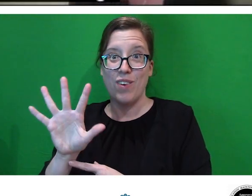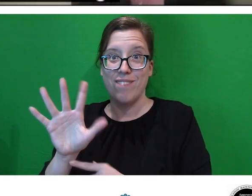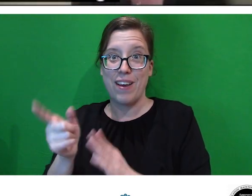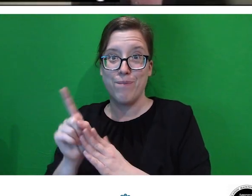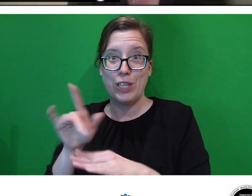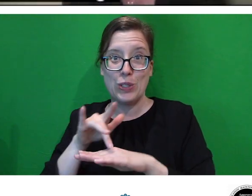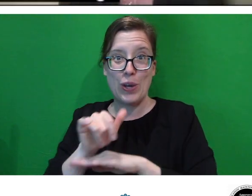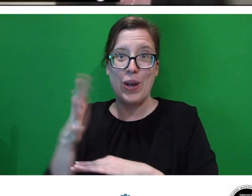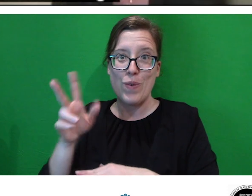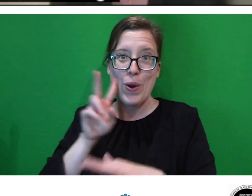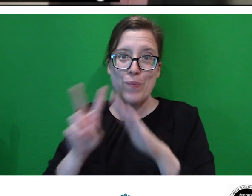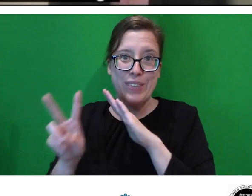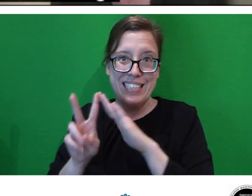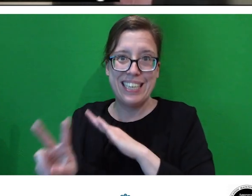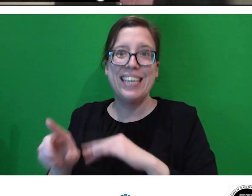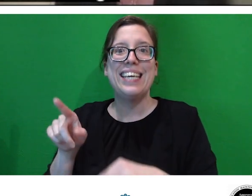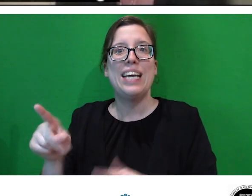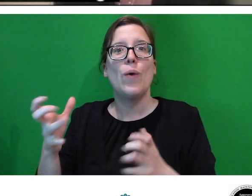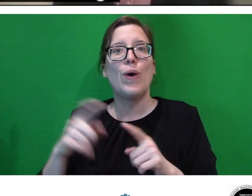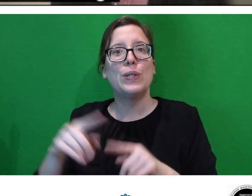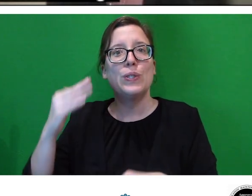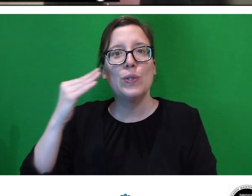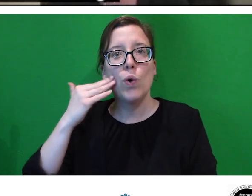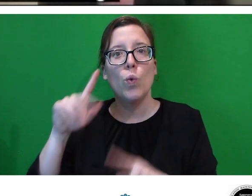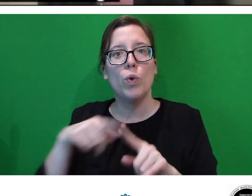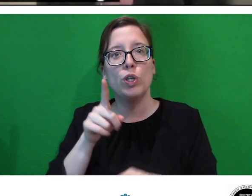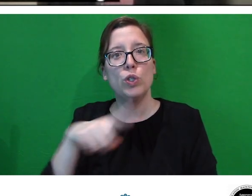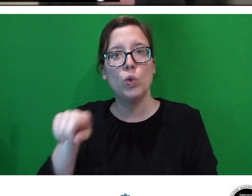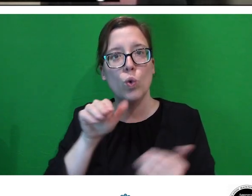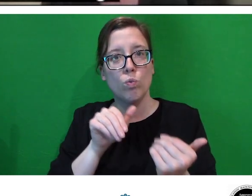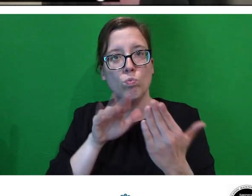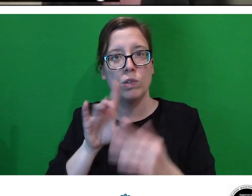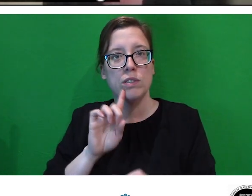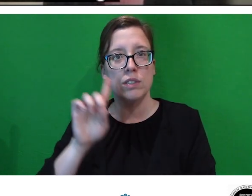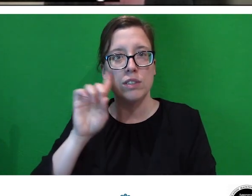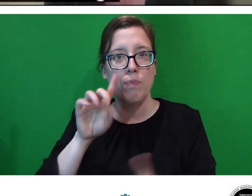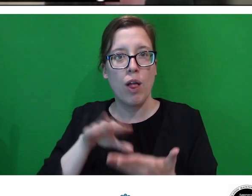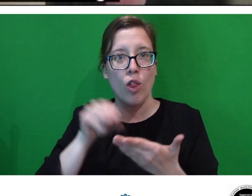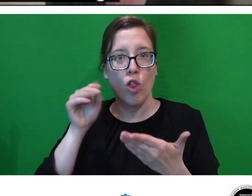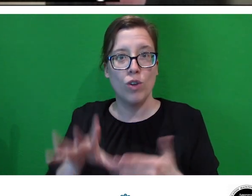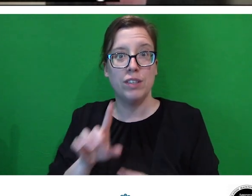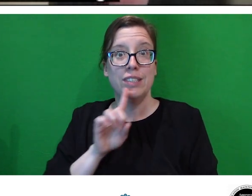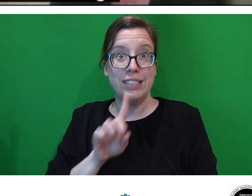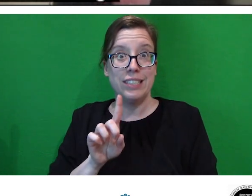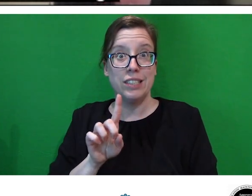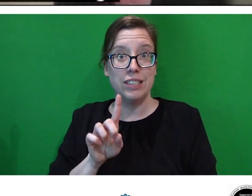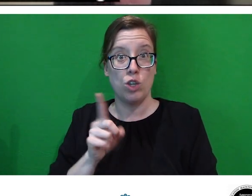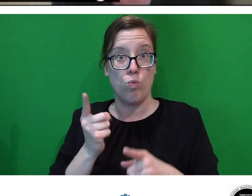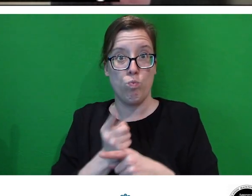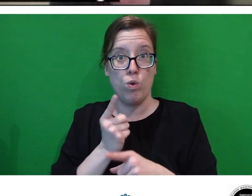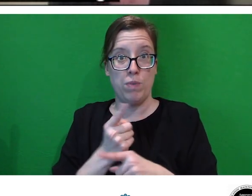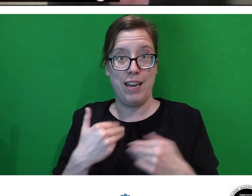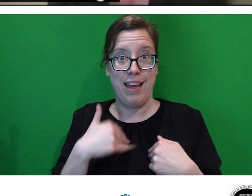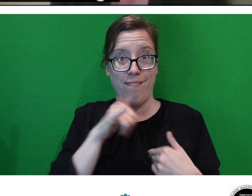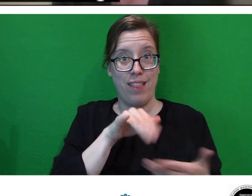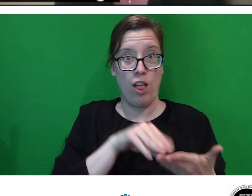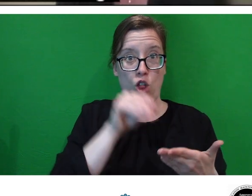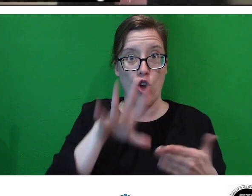is–and the last question is from Andy Altman–and his question was actually 45 minutes early. That's how smart he was. He was already predicting.